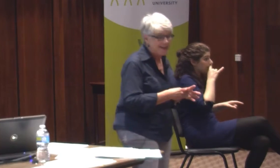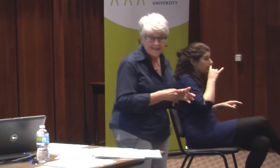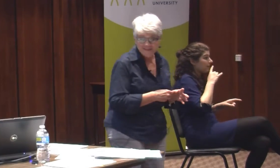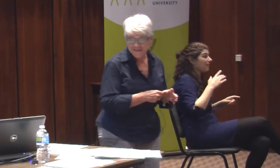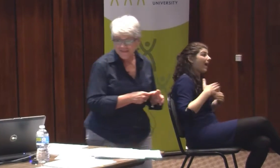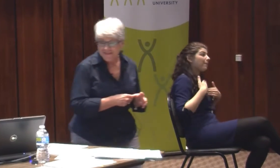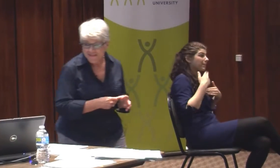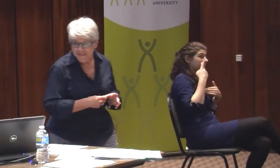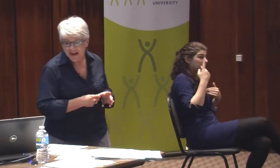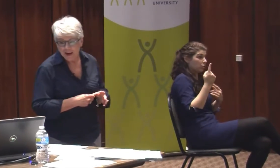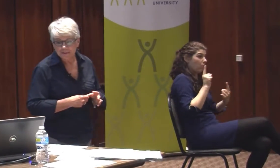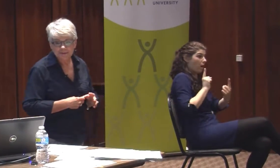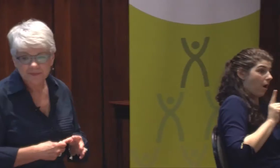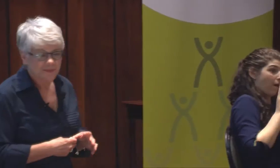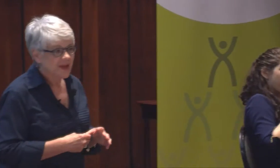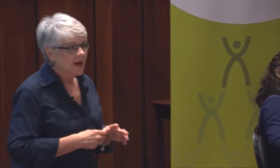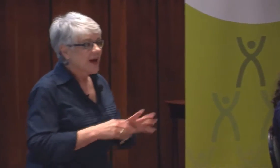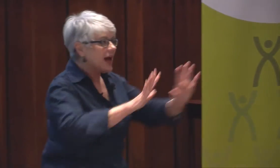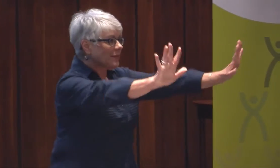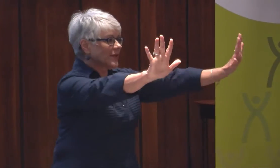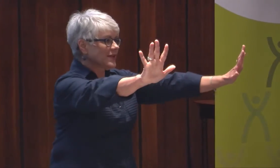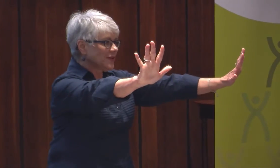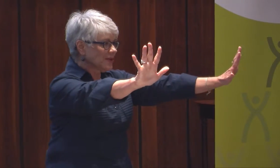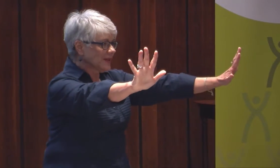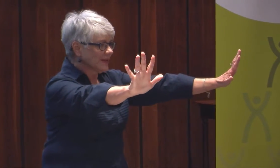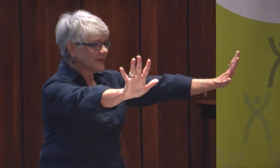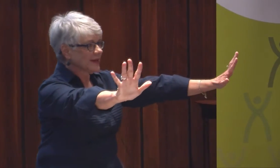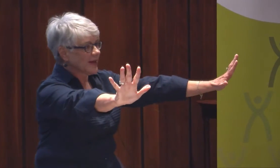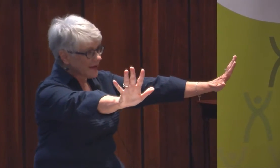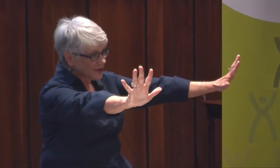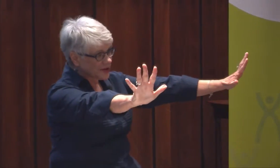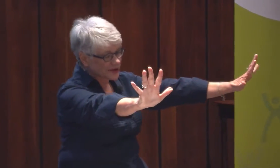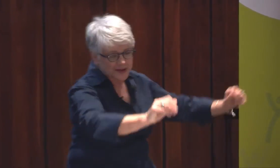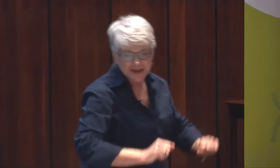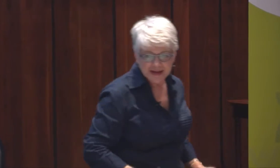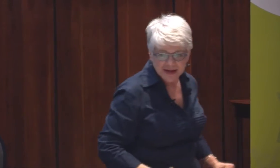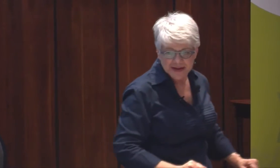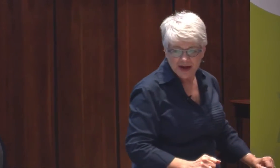Okay. Hyper-extension, okay. Just gonna stop.